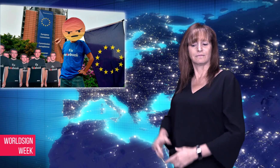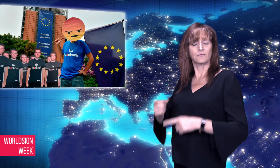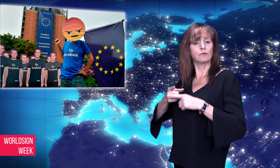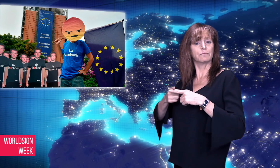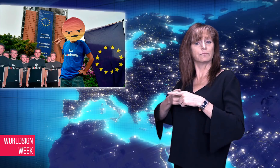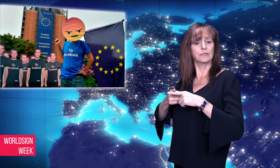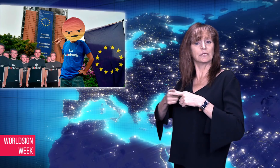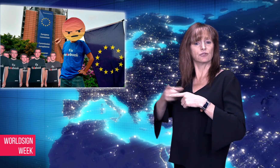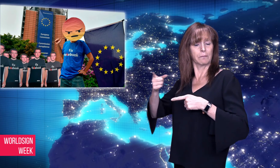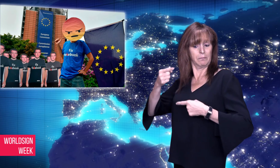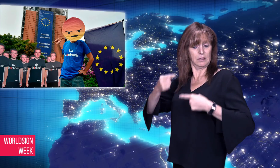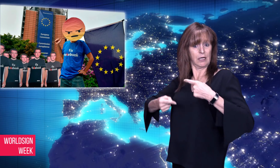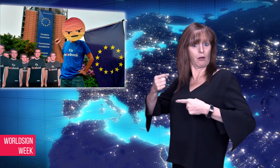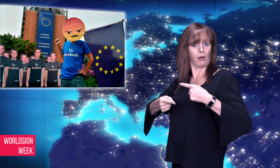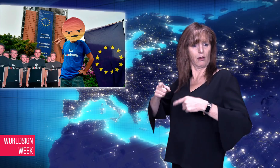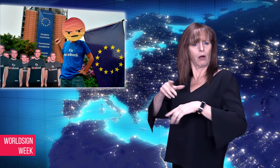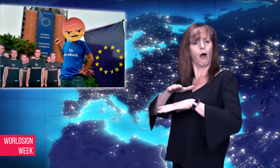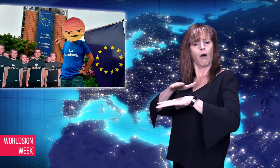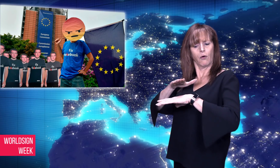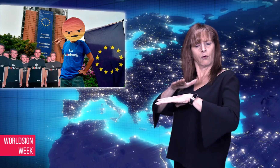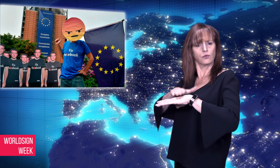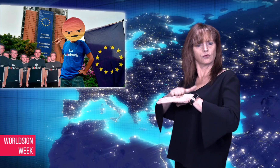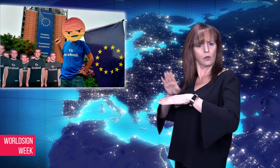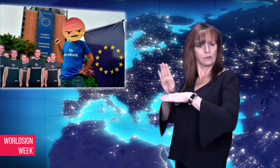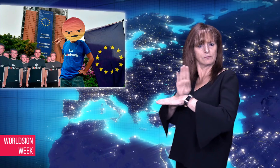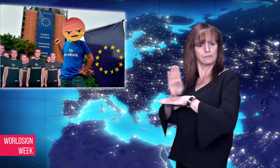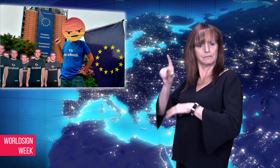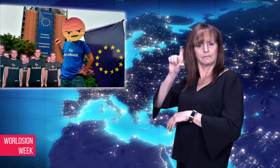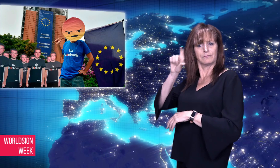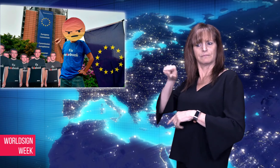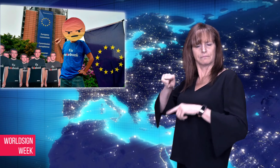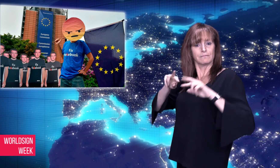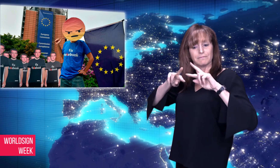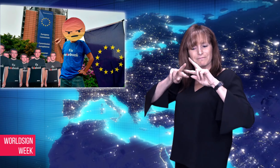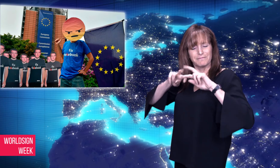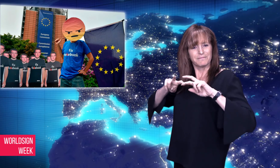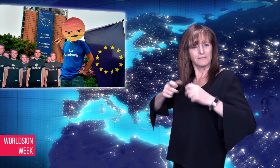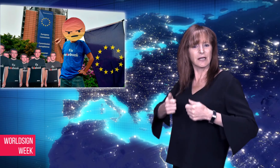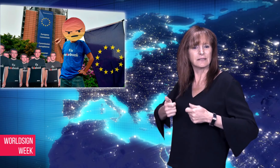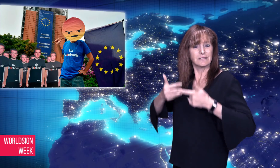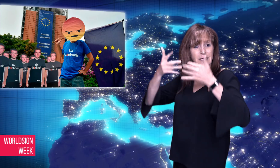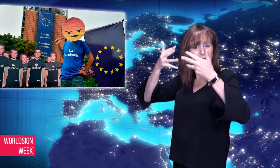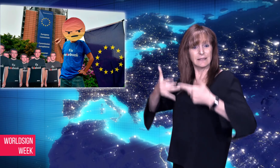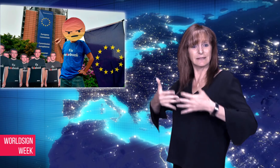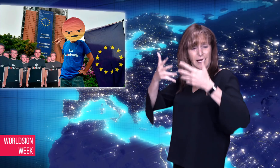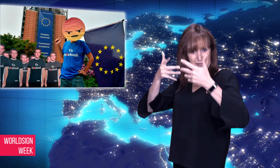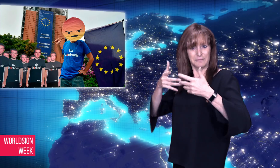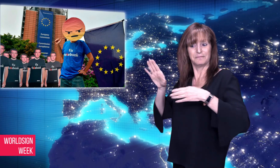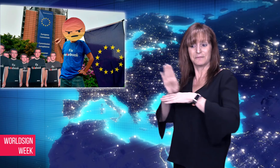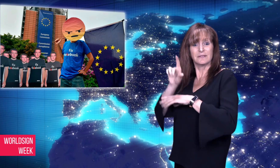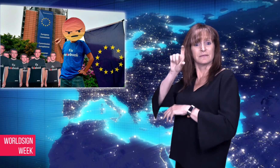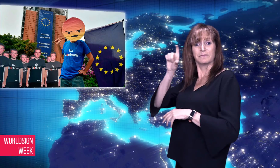which analyses data called Cambridge Analytica, accessed personal